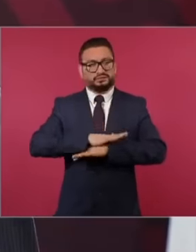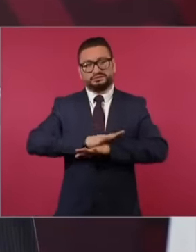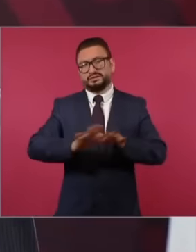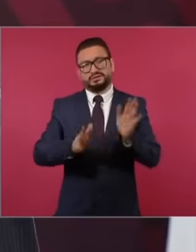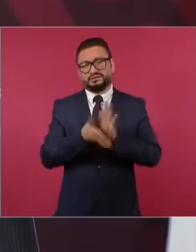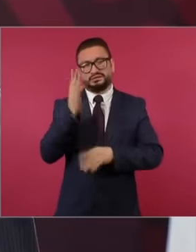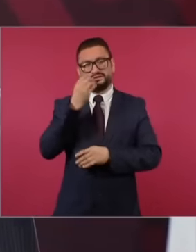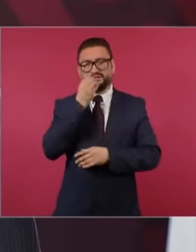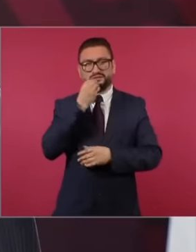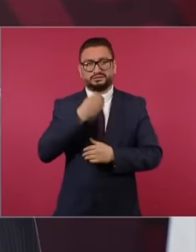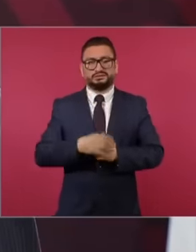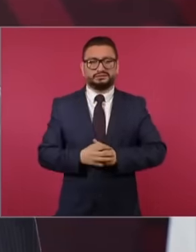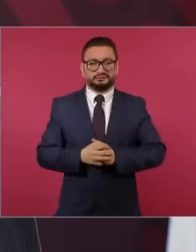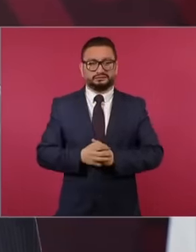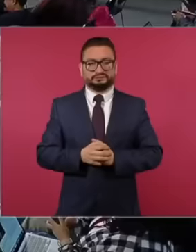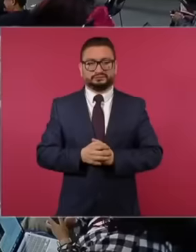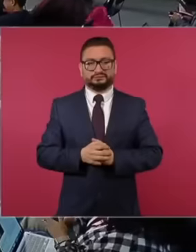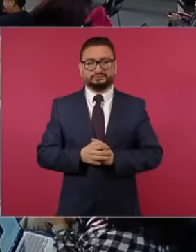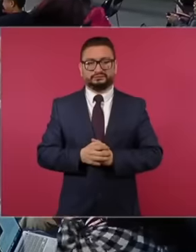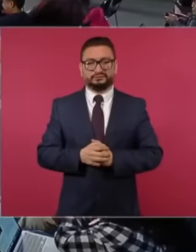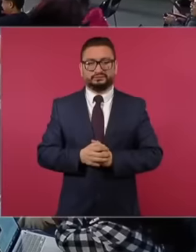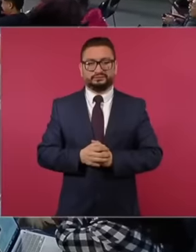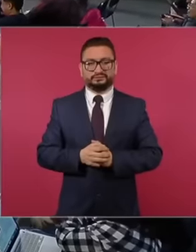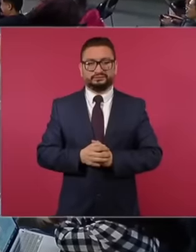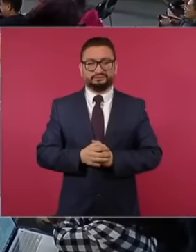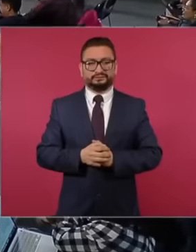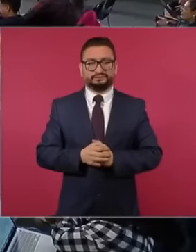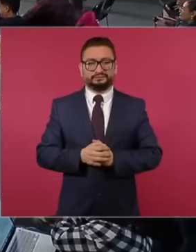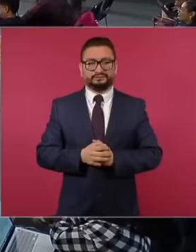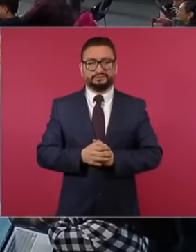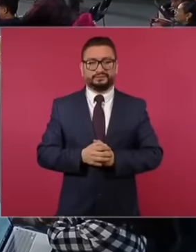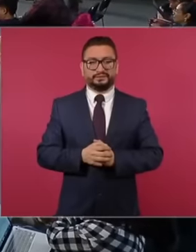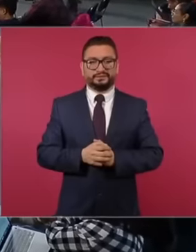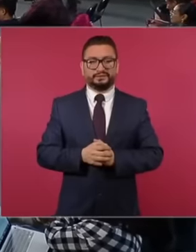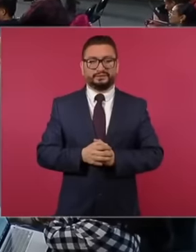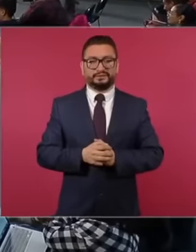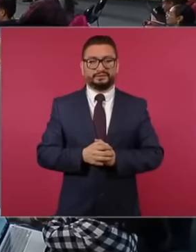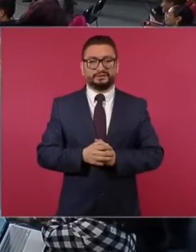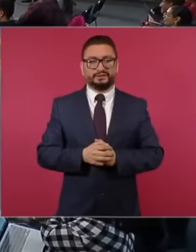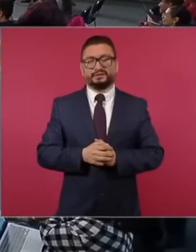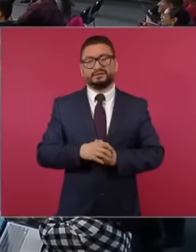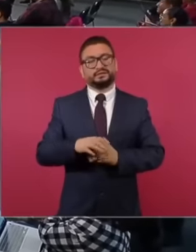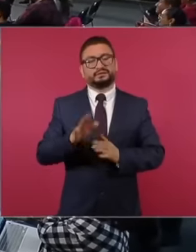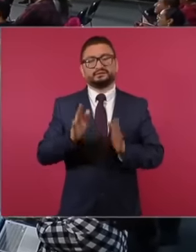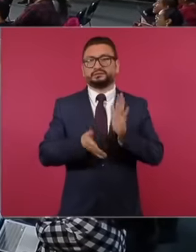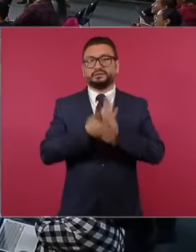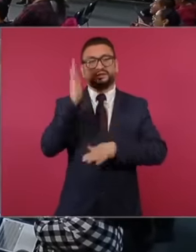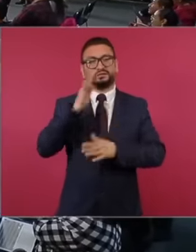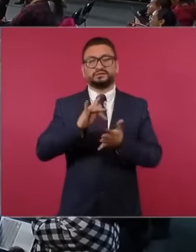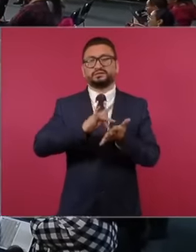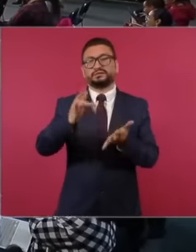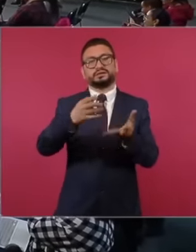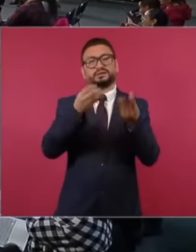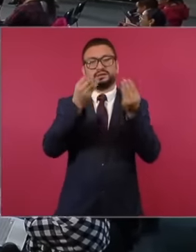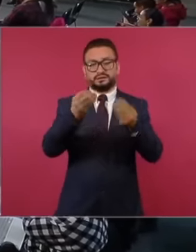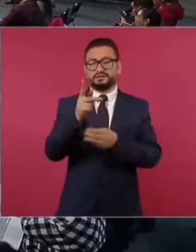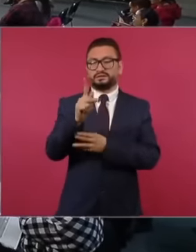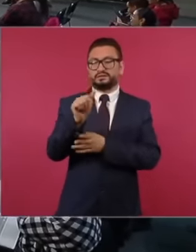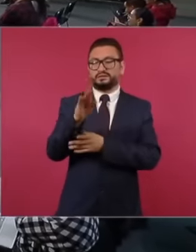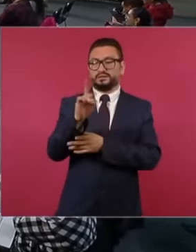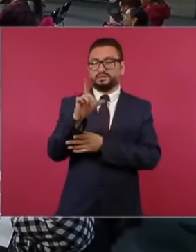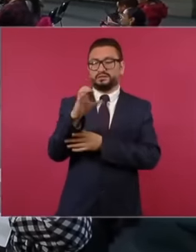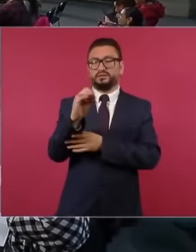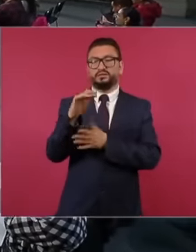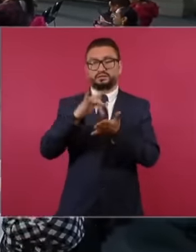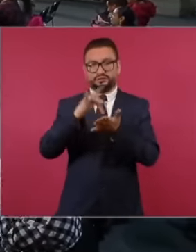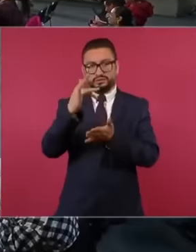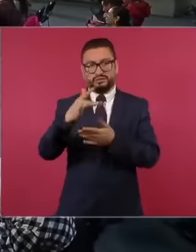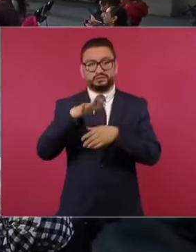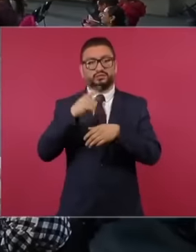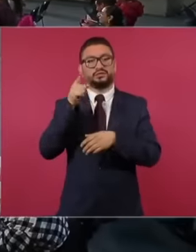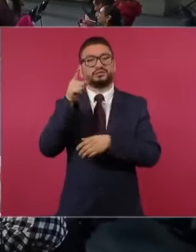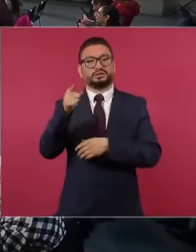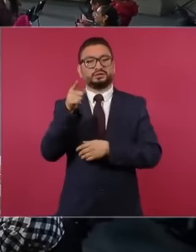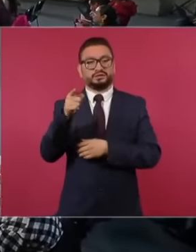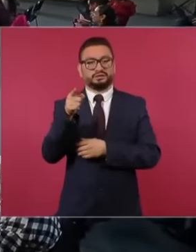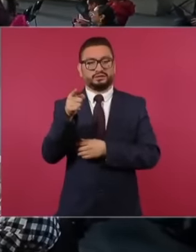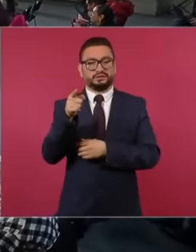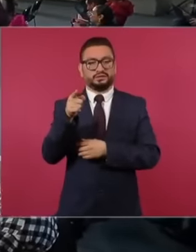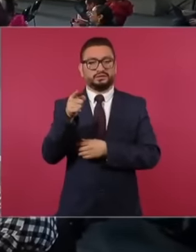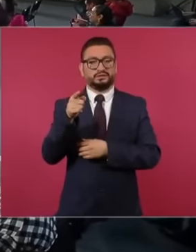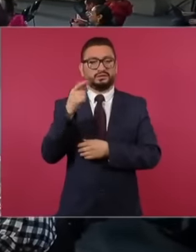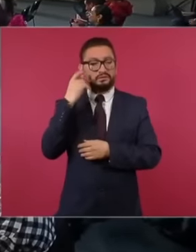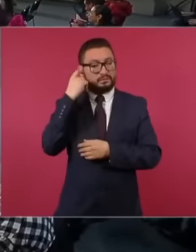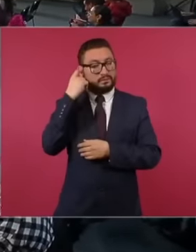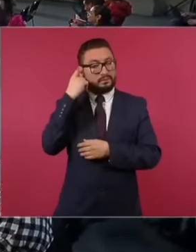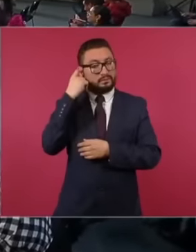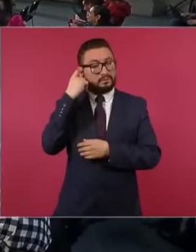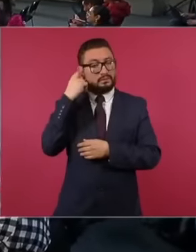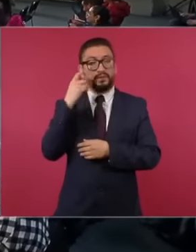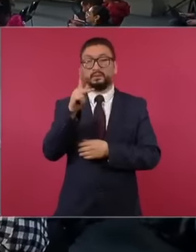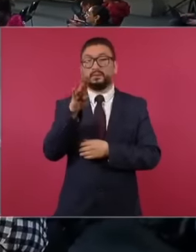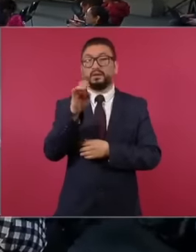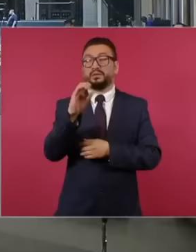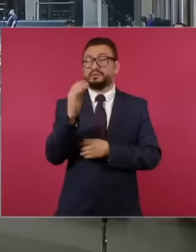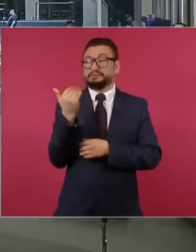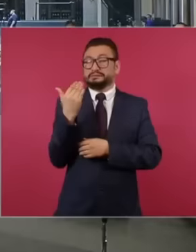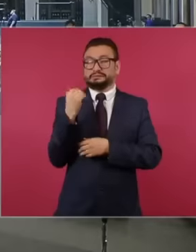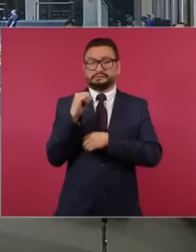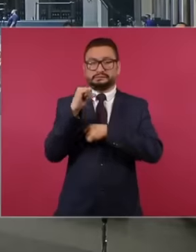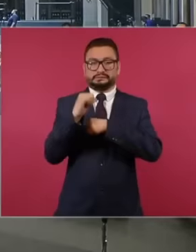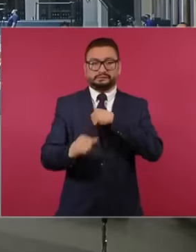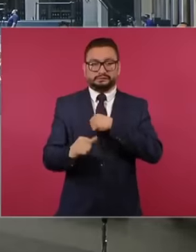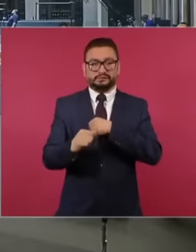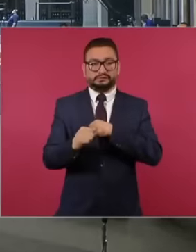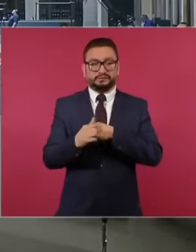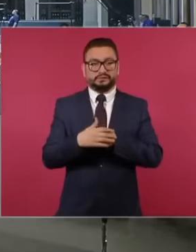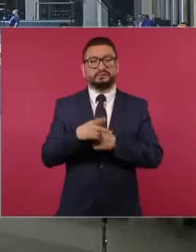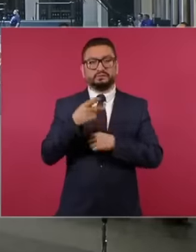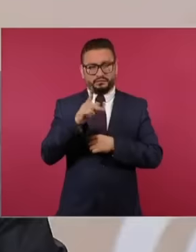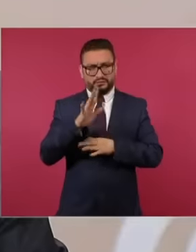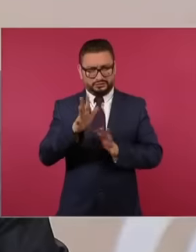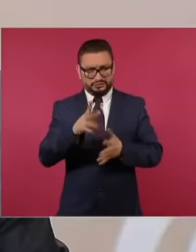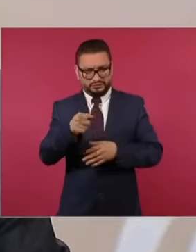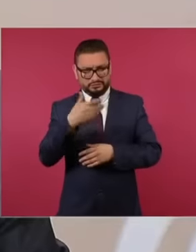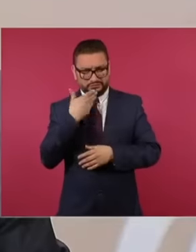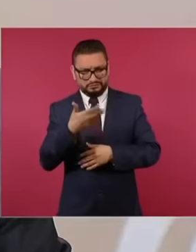breakfast Thank you very much Pablo because Pablo is this one, he has just had surgery and but he is already quite